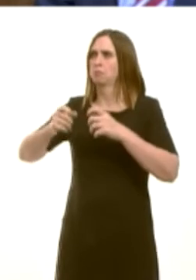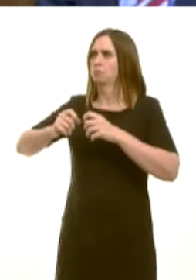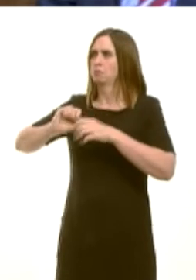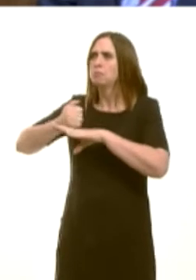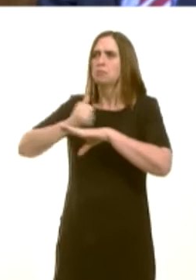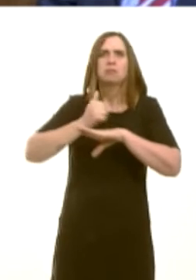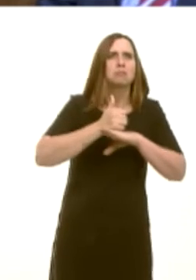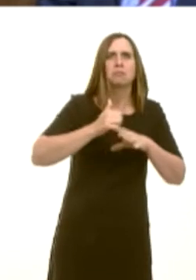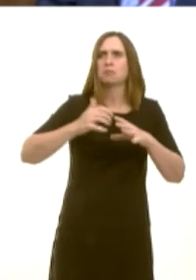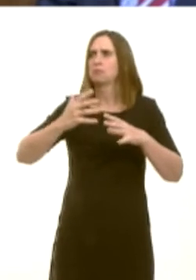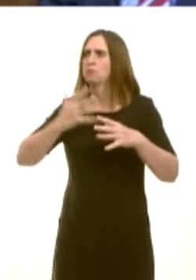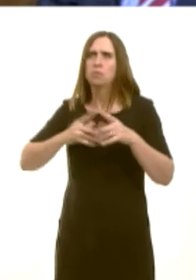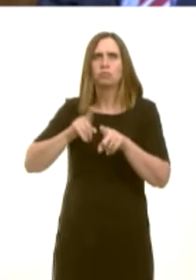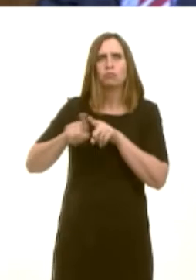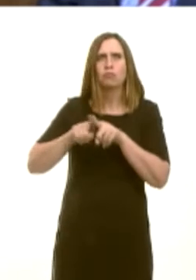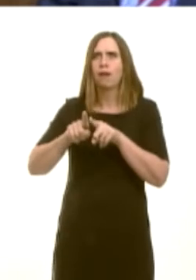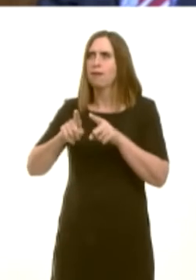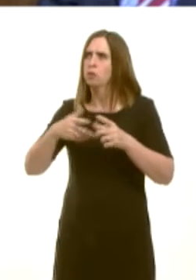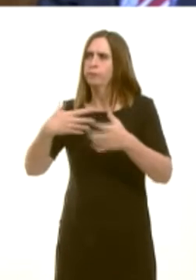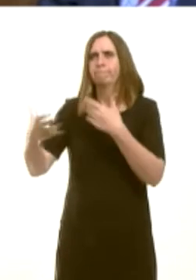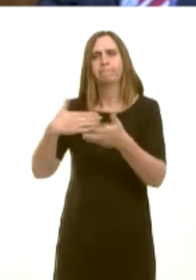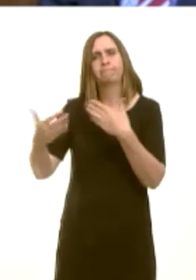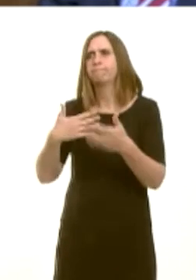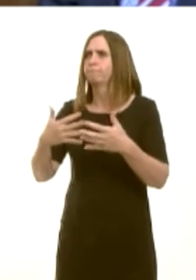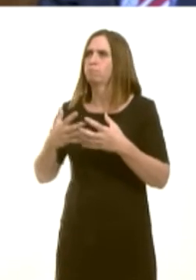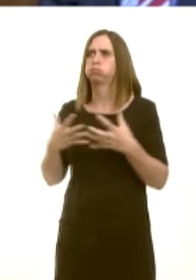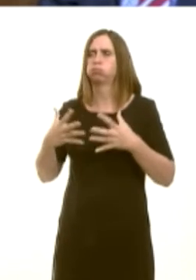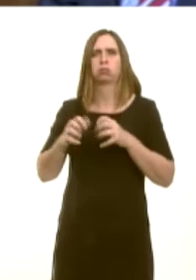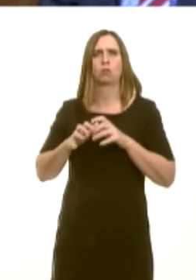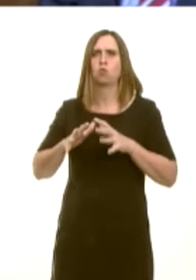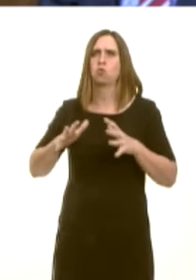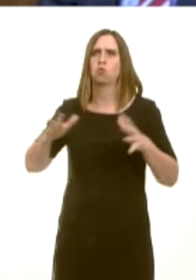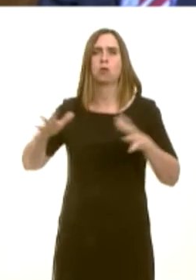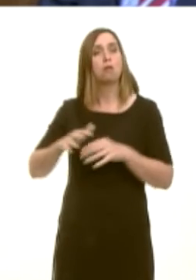want to see to dealing with this hugely important issue. Ultimately, people must be encouraged